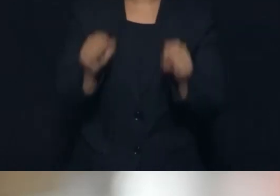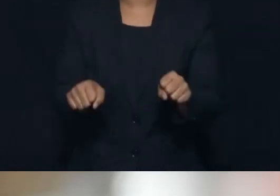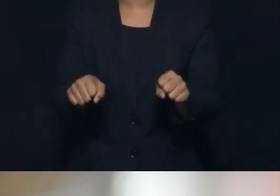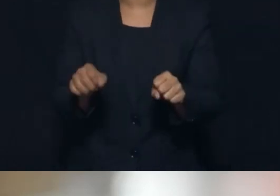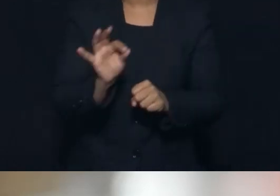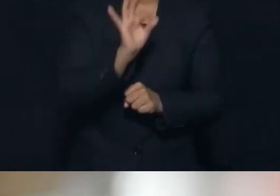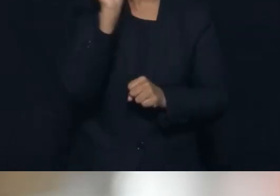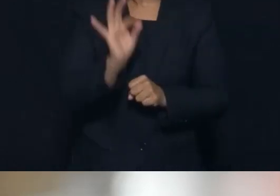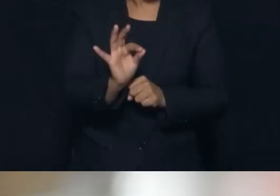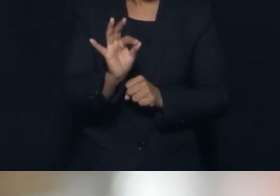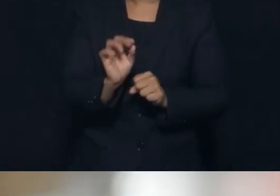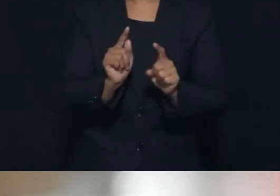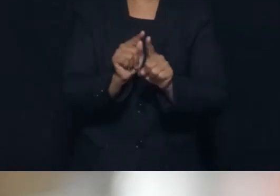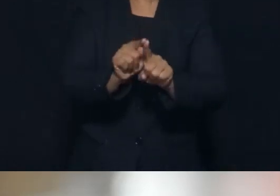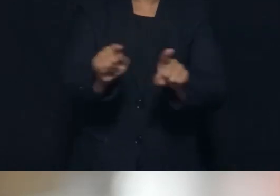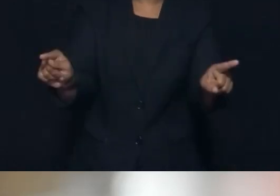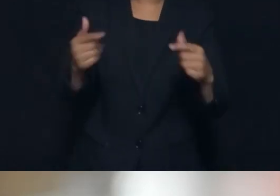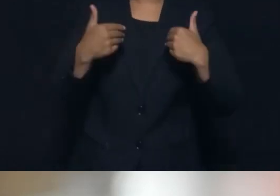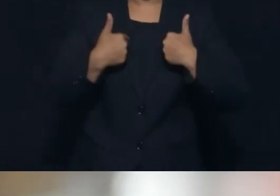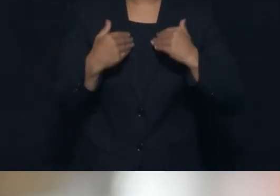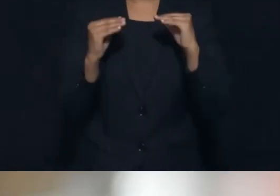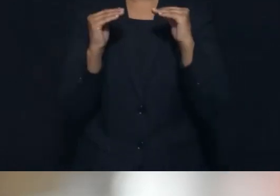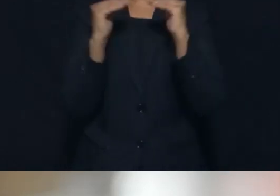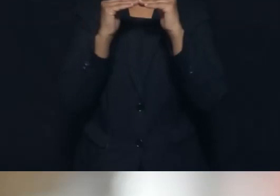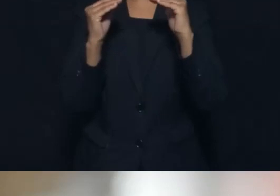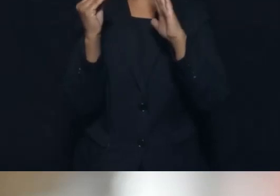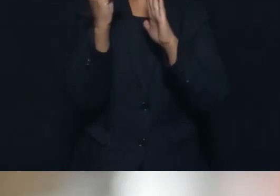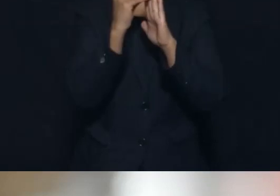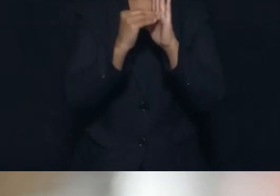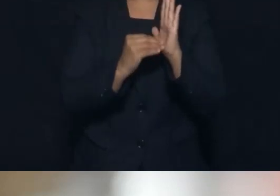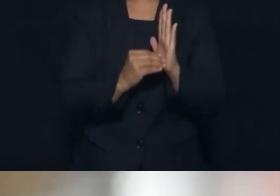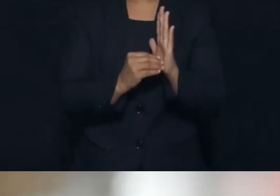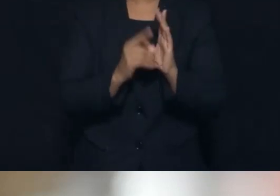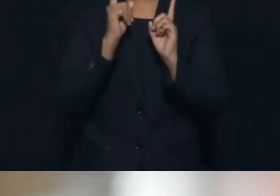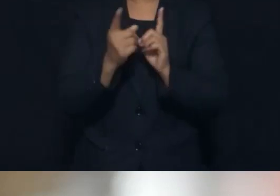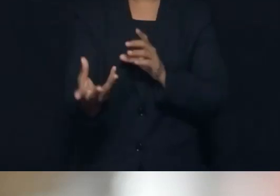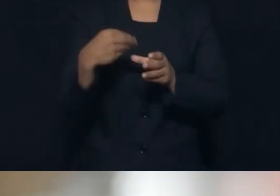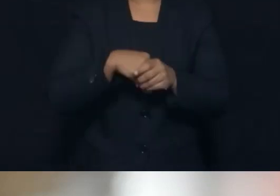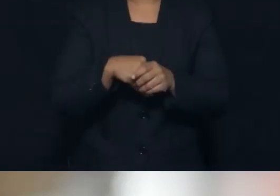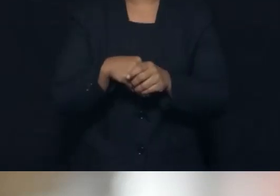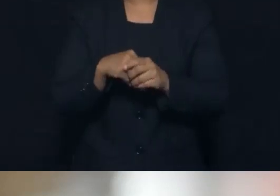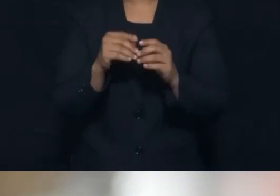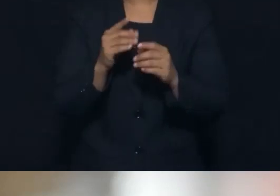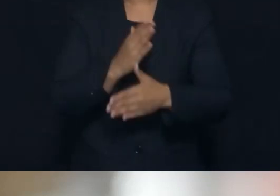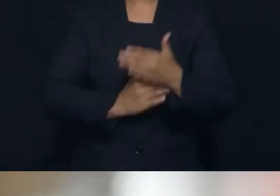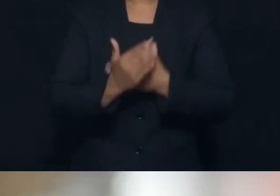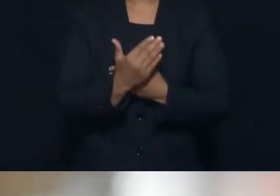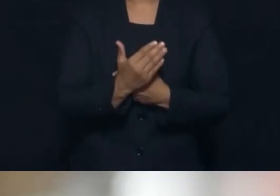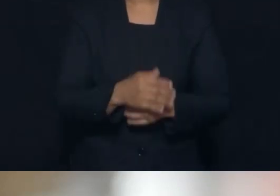We have to work on the dismantling and not only on the prevention. It is a twintrack approach.